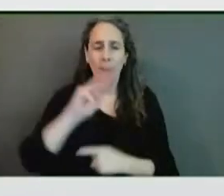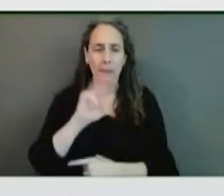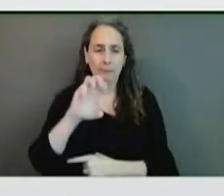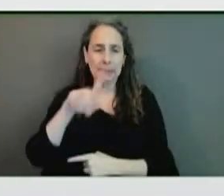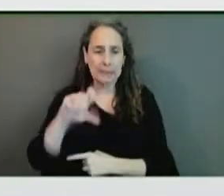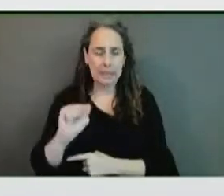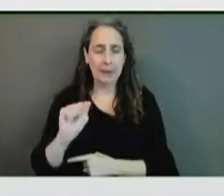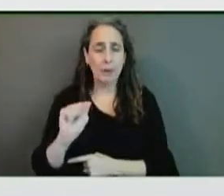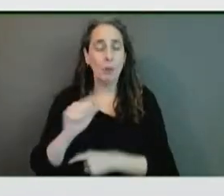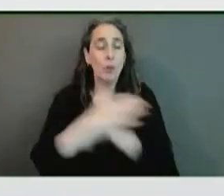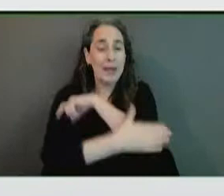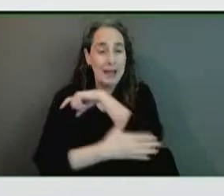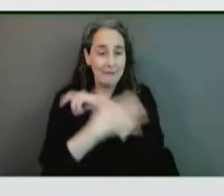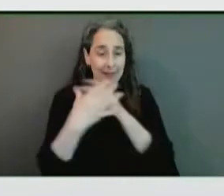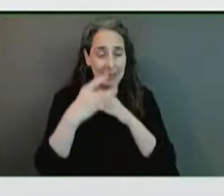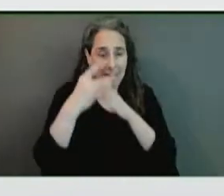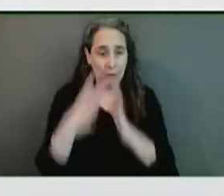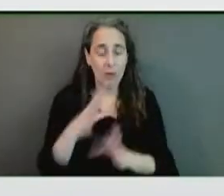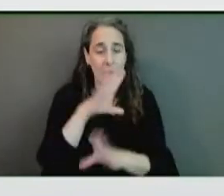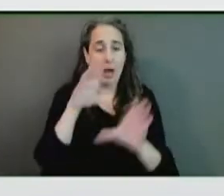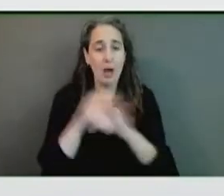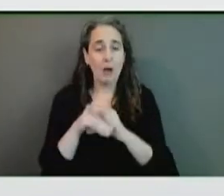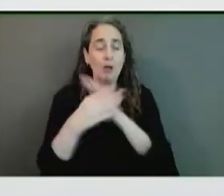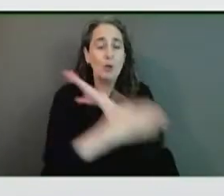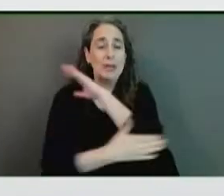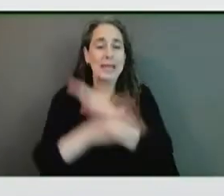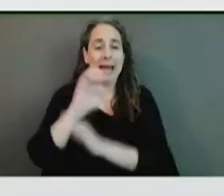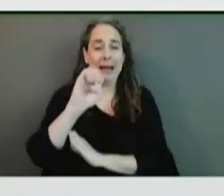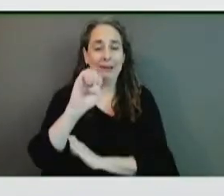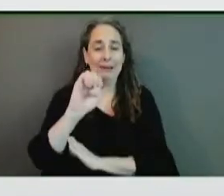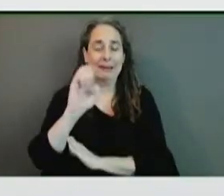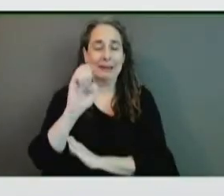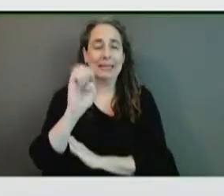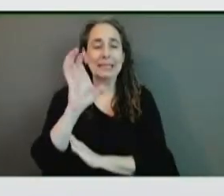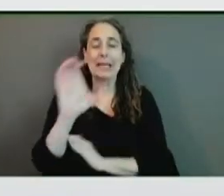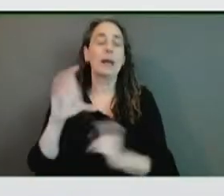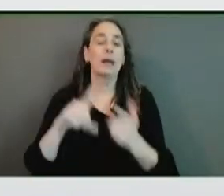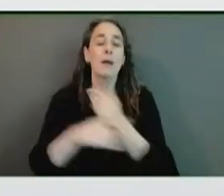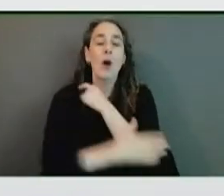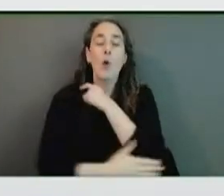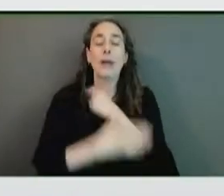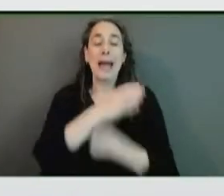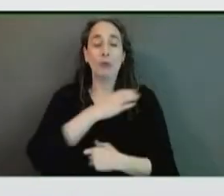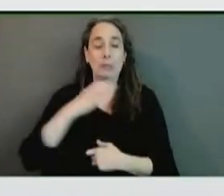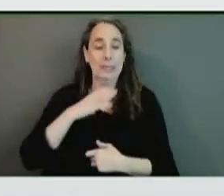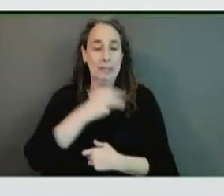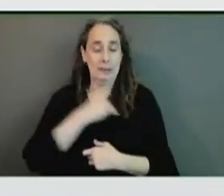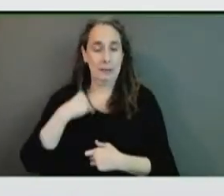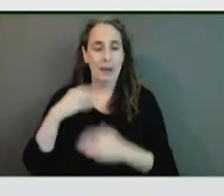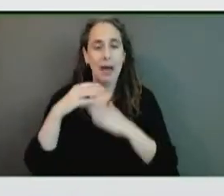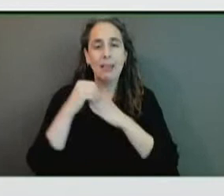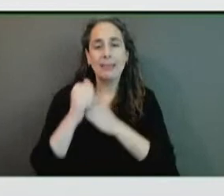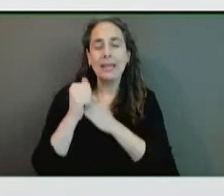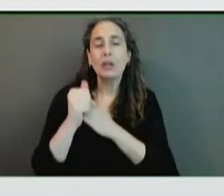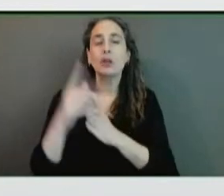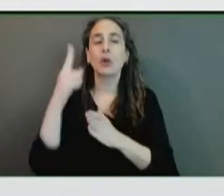by people from throughout Montgomery County. We have county leaders with us tonight, including our county executive.